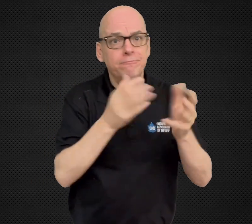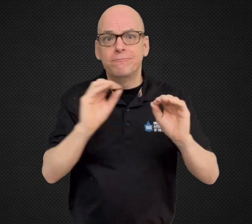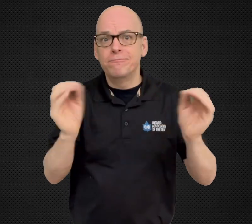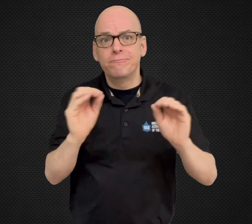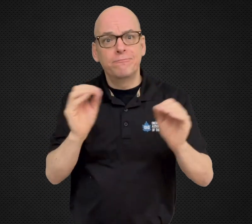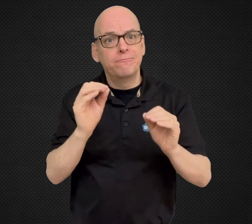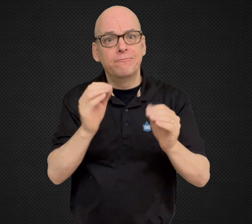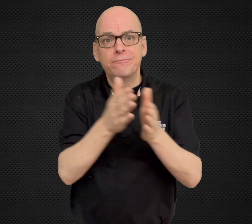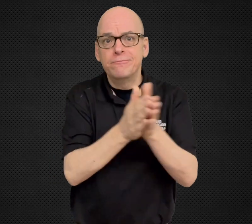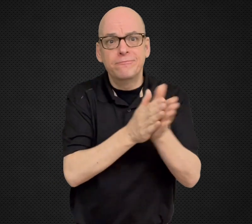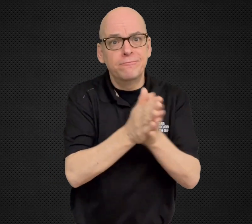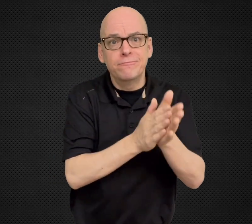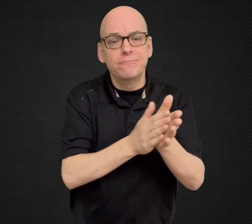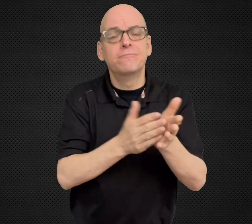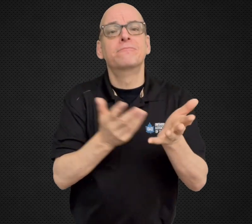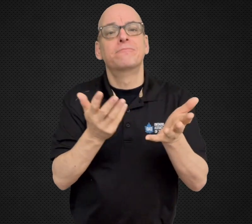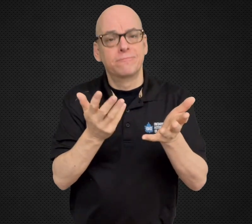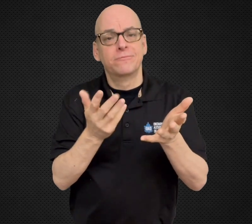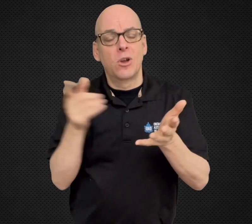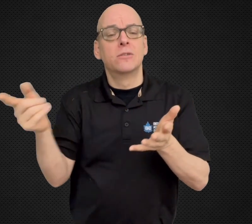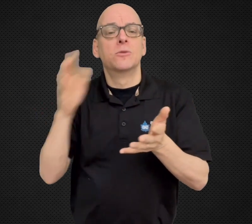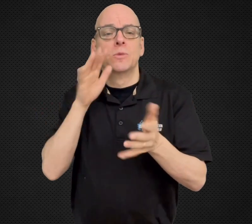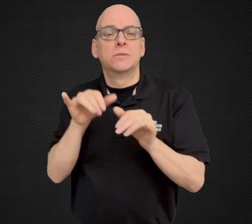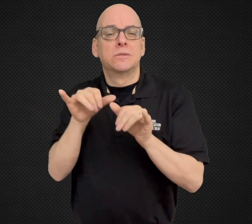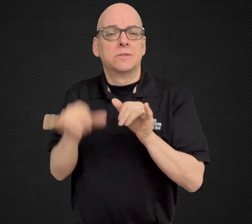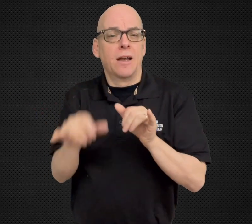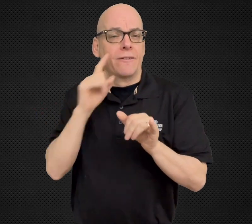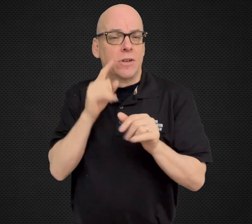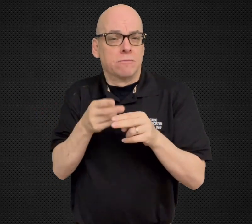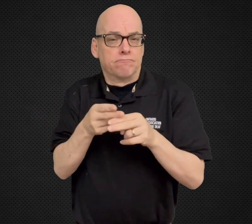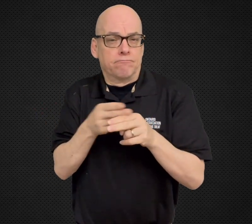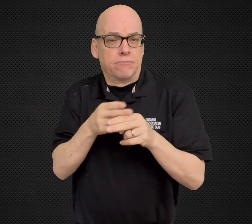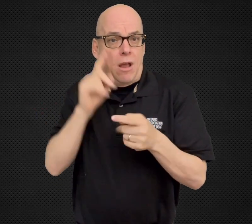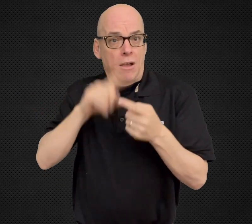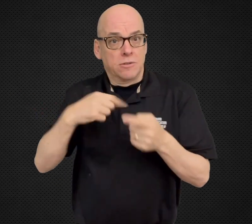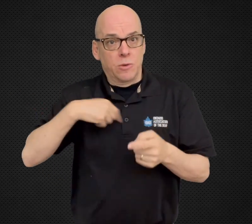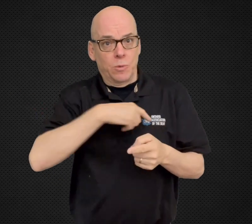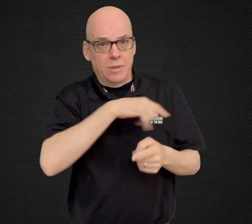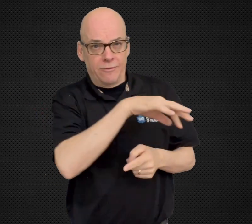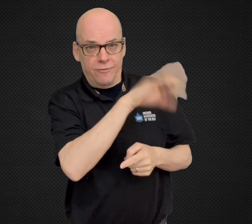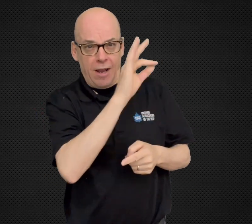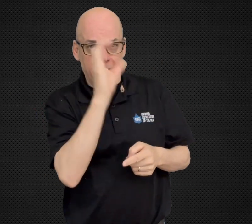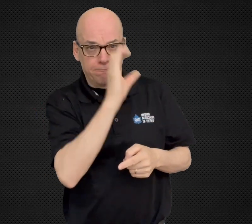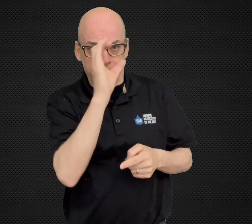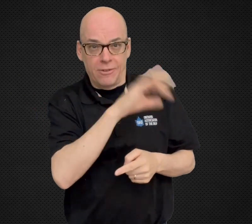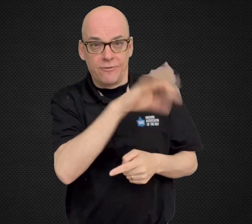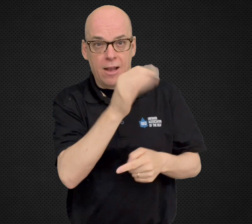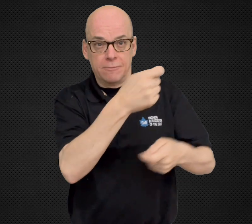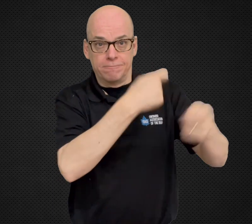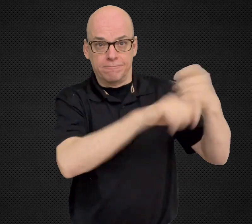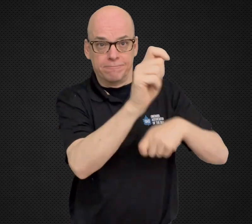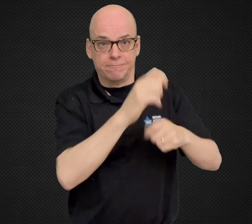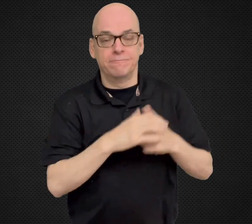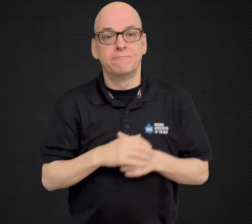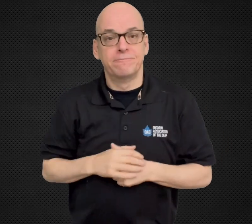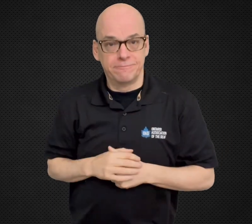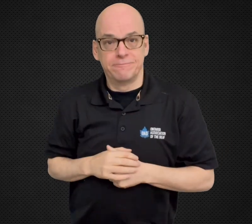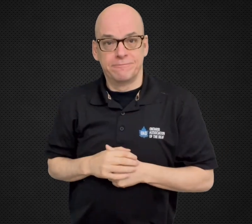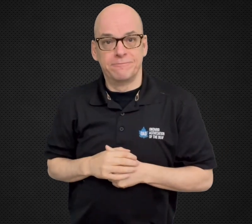to assume his position. He will stay on temporarily until we find a replacement.